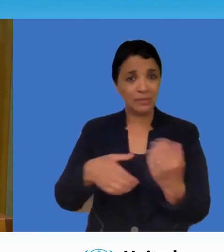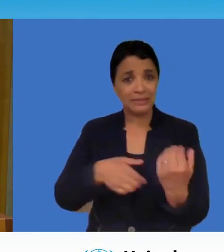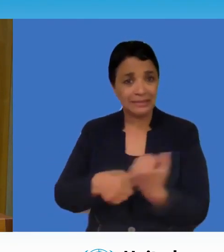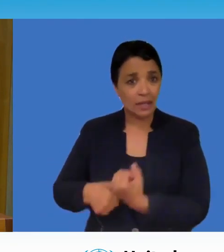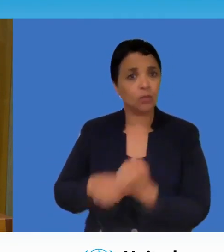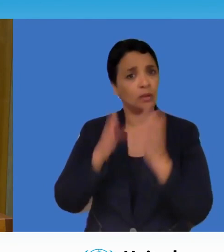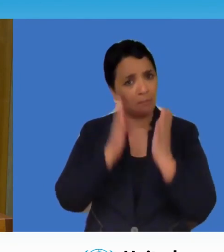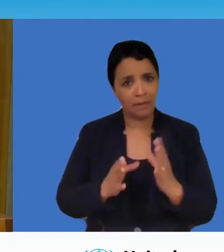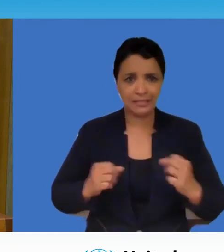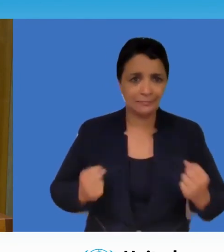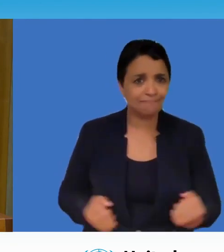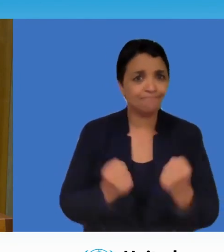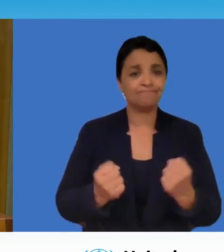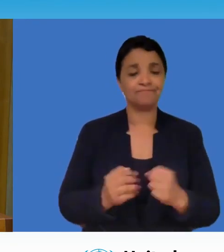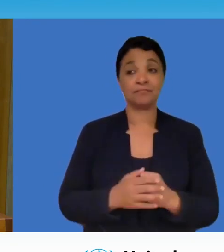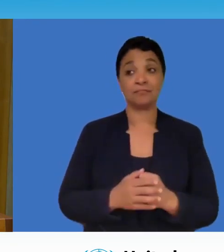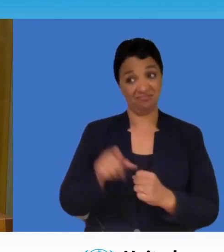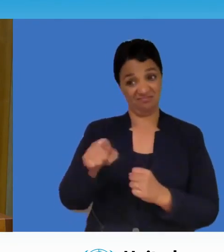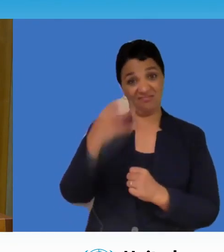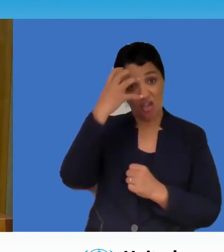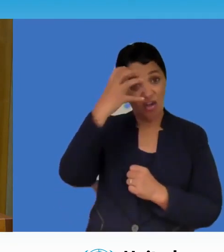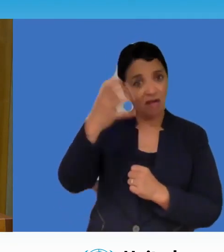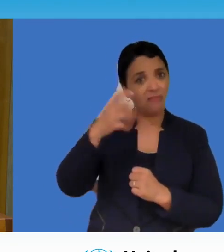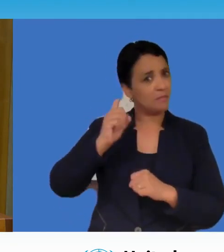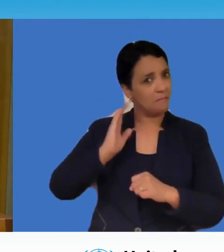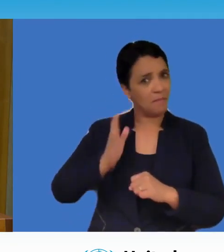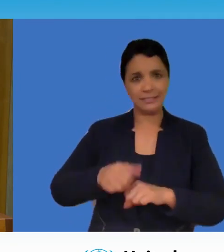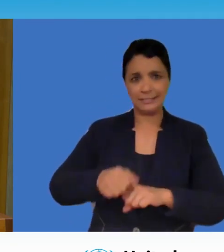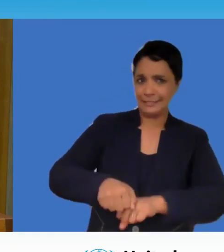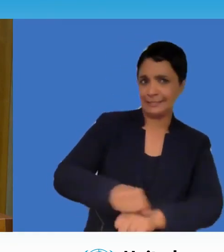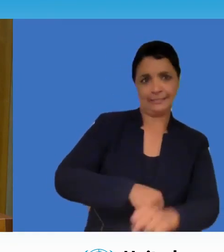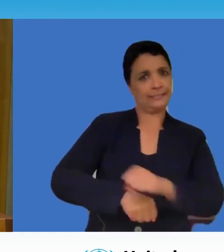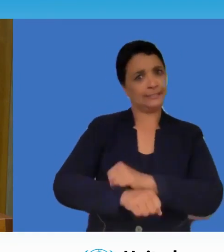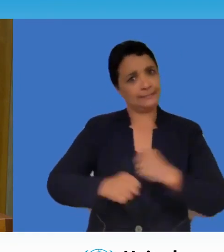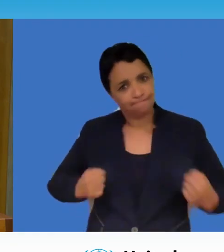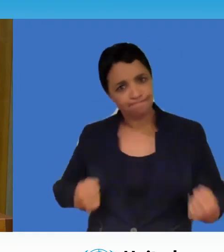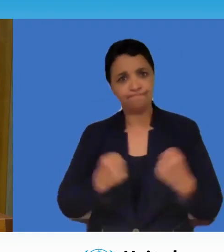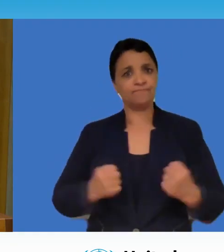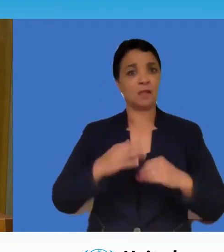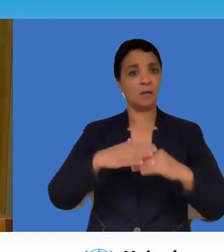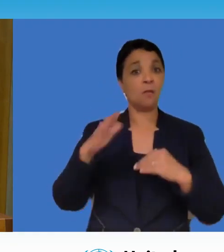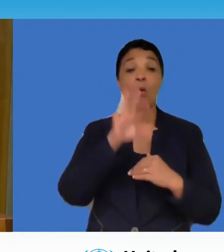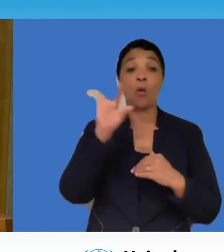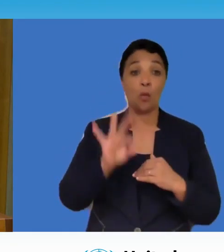stakeholders more must be done by governments to ensure sure that persons with disabilities